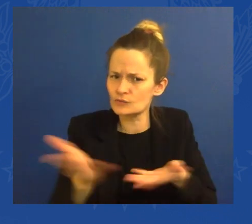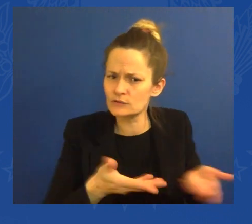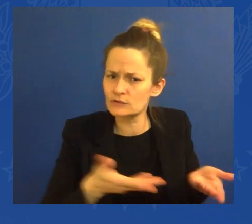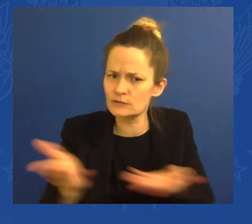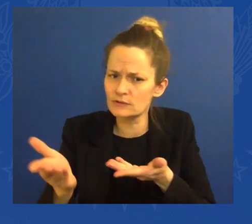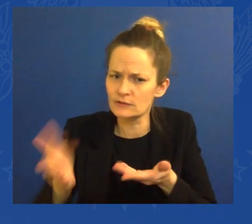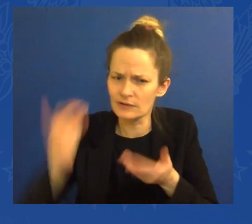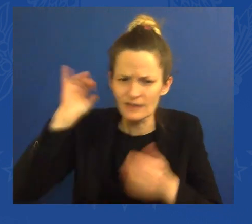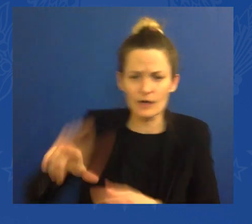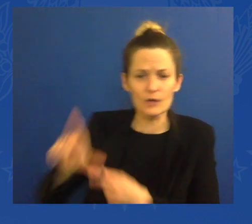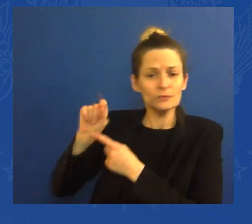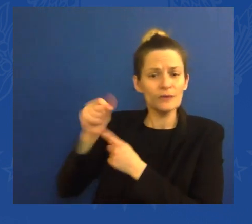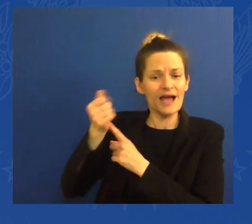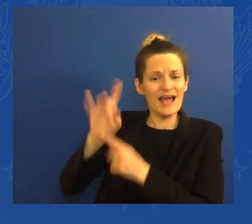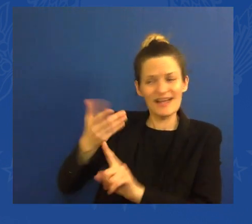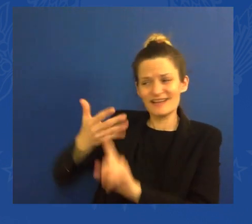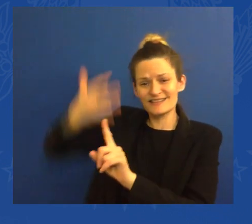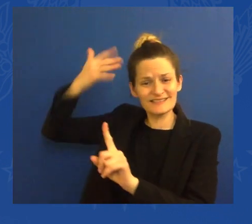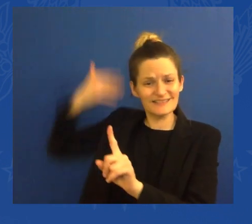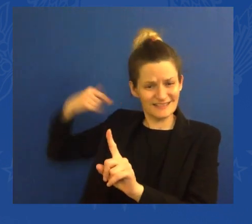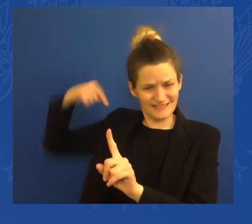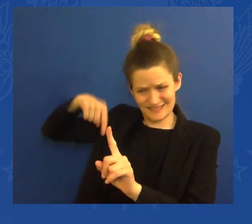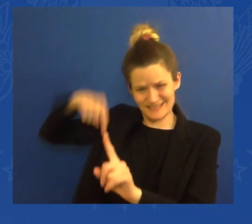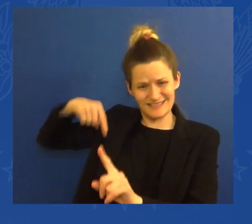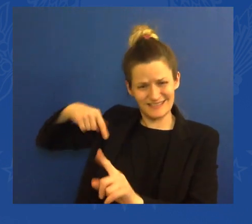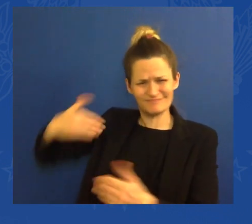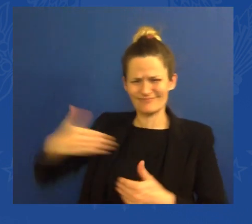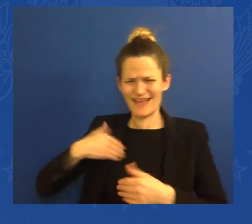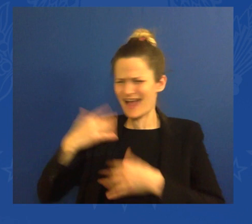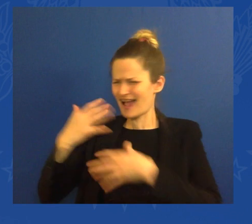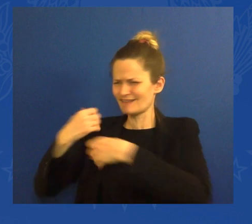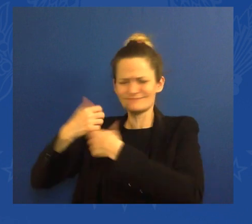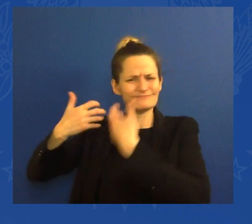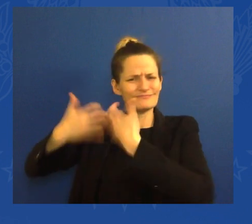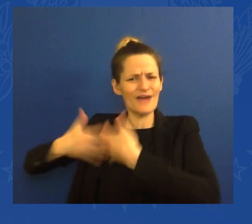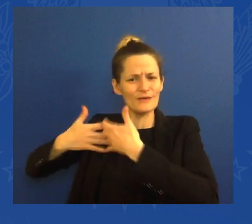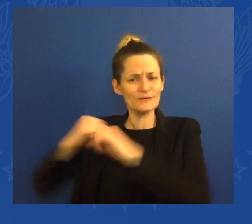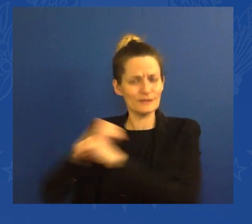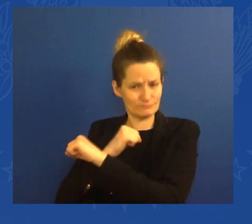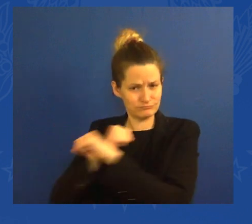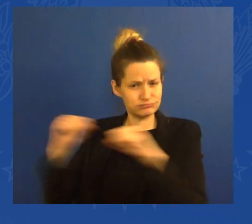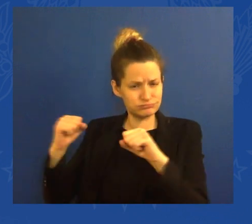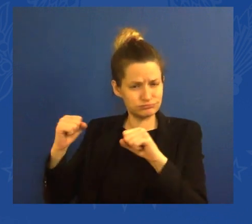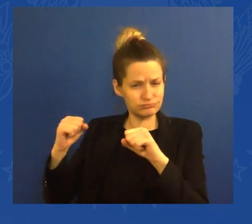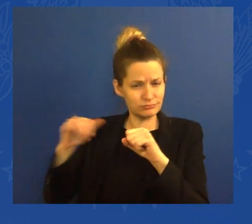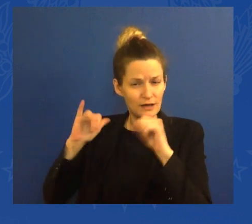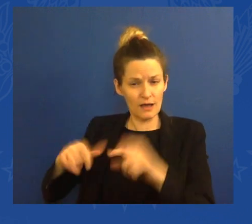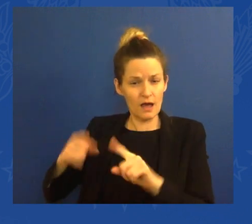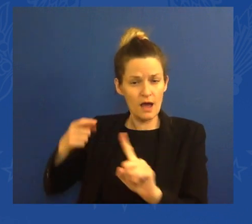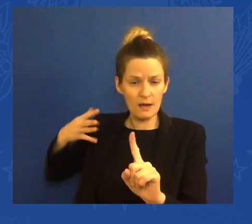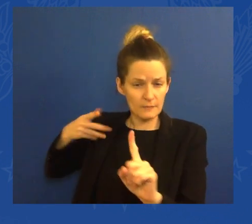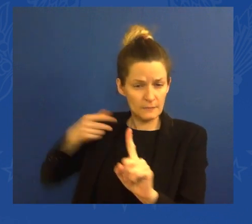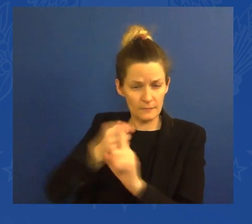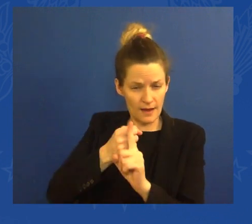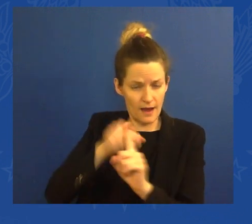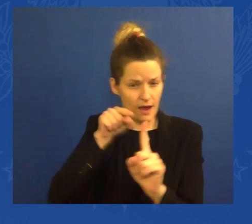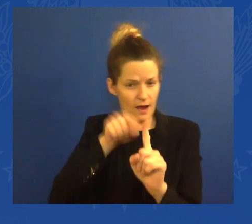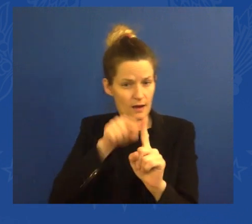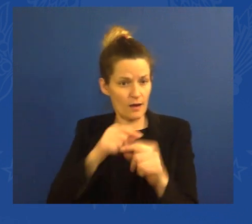took to get your families to safety and you -- so you know it matters. But you may not know -- as was mentioned earlier --